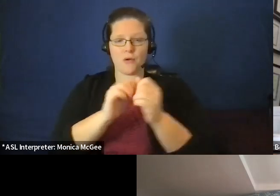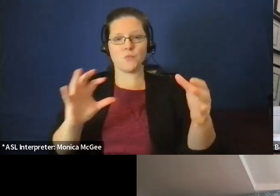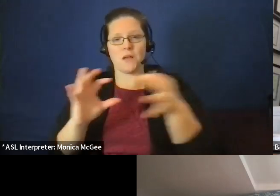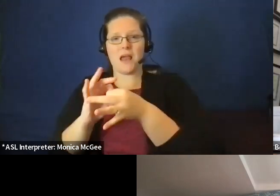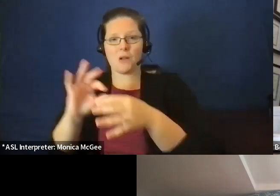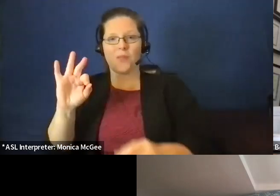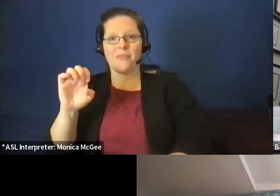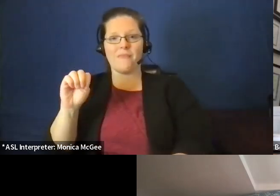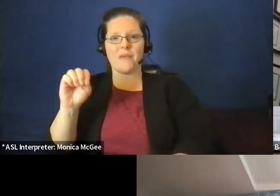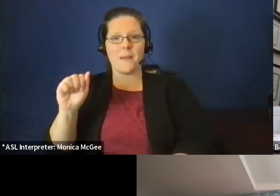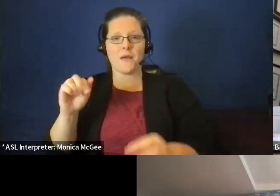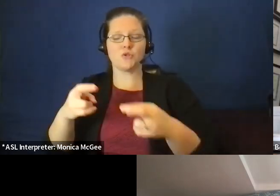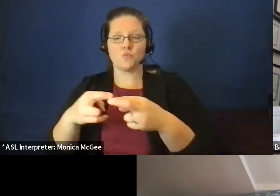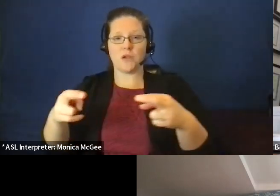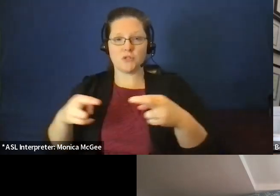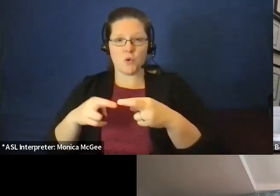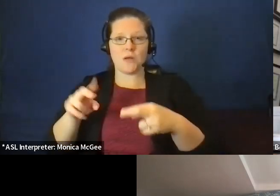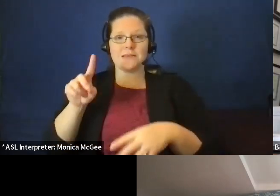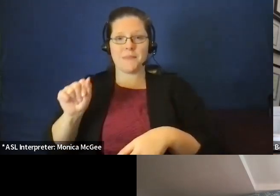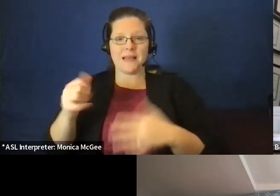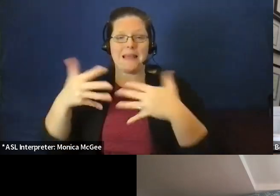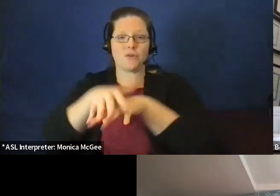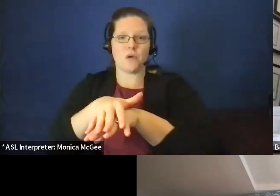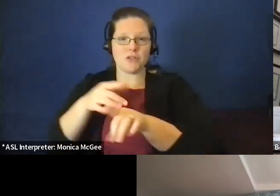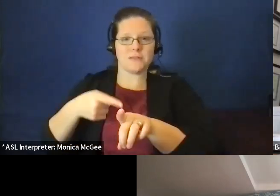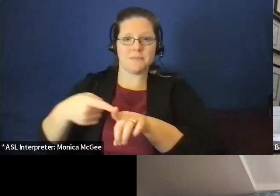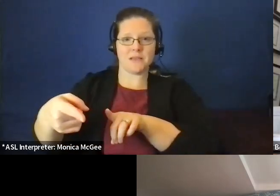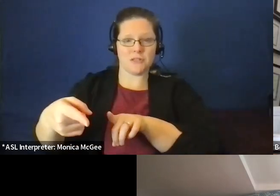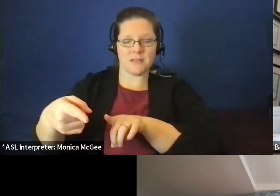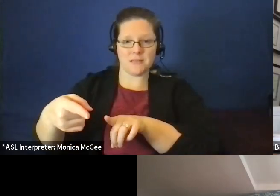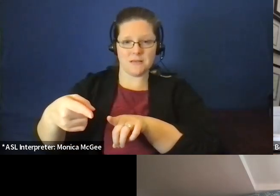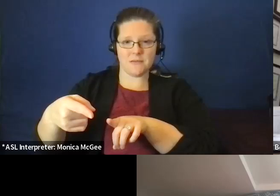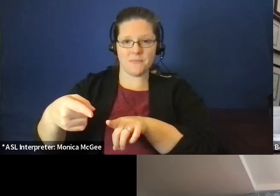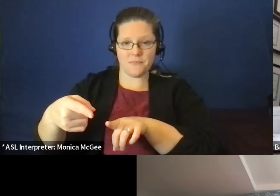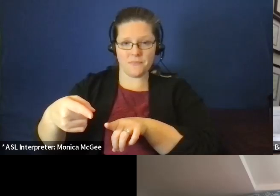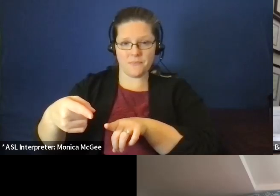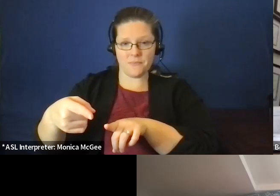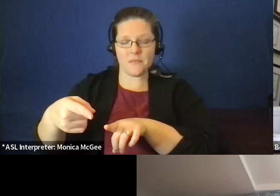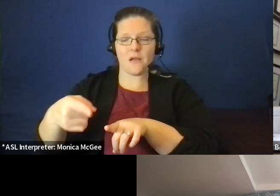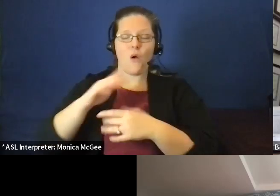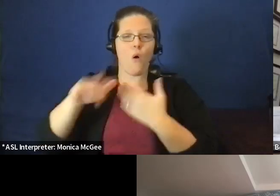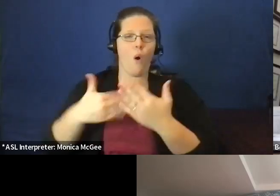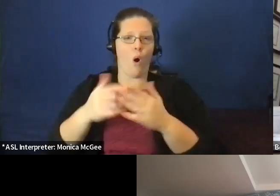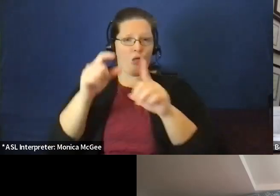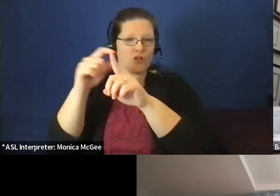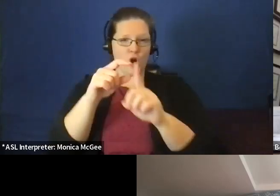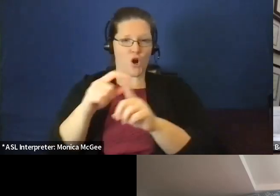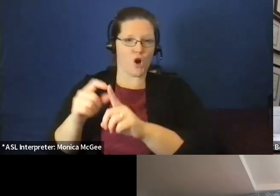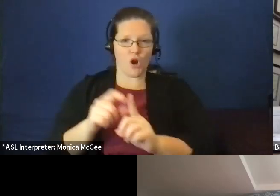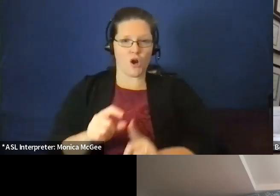been in touch with Brenda and Catherine and working to connect them with FEMA's